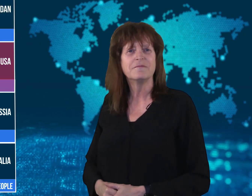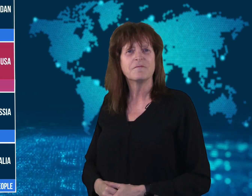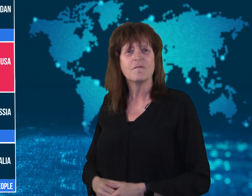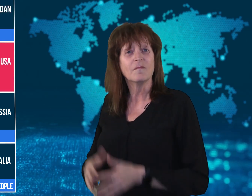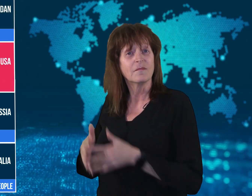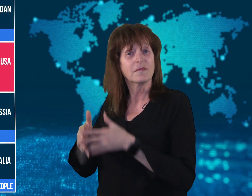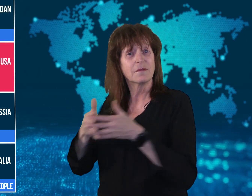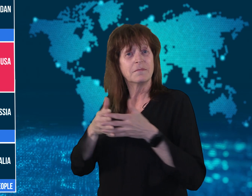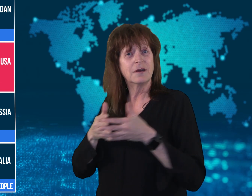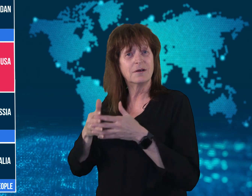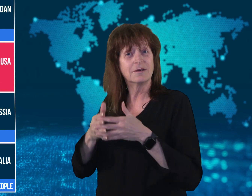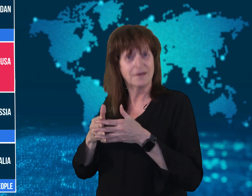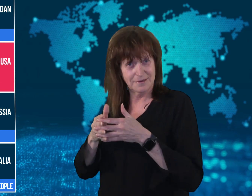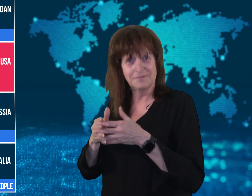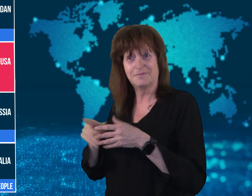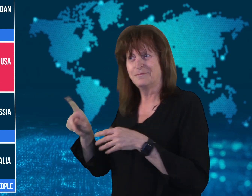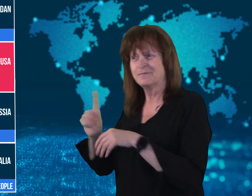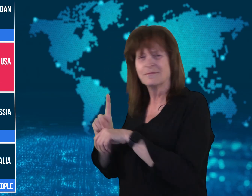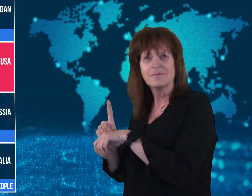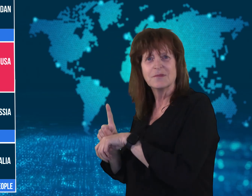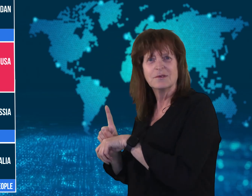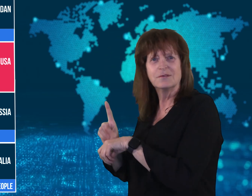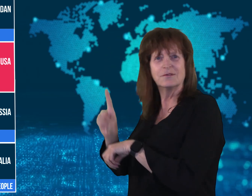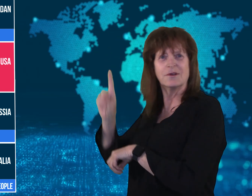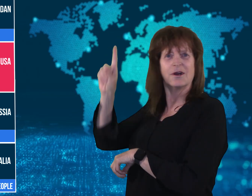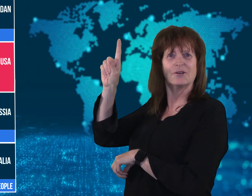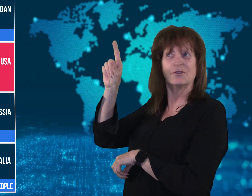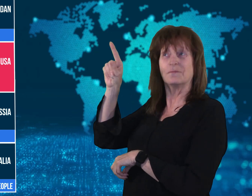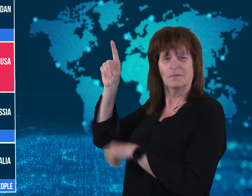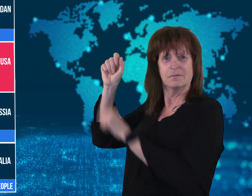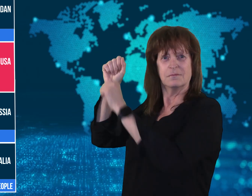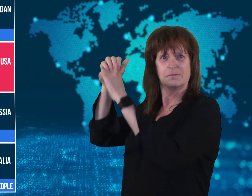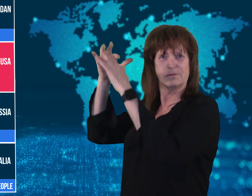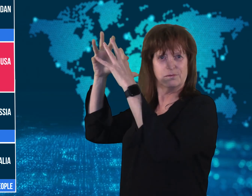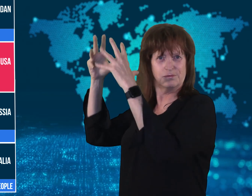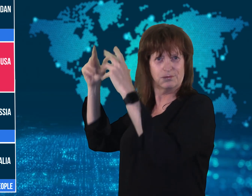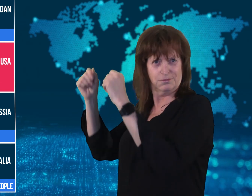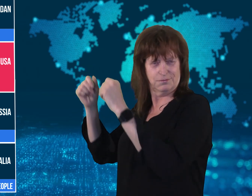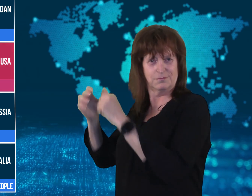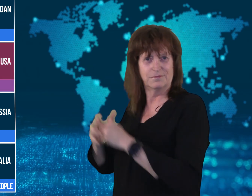Starship rocket explosion